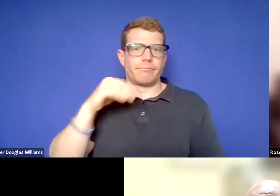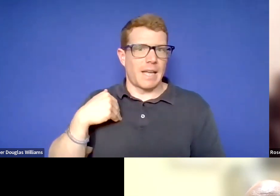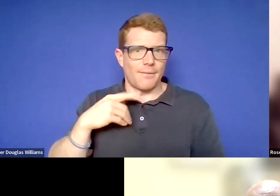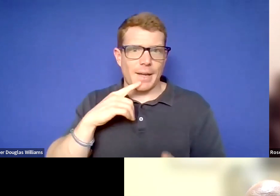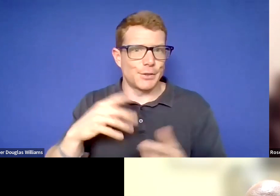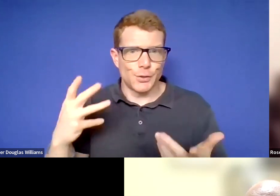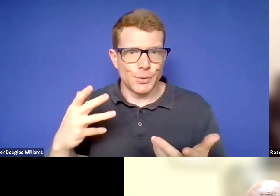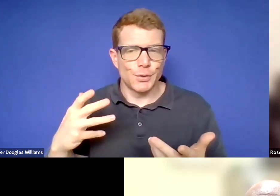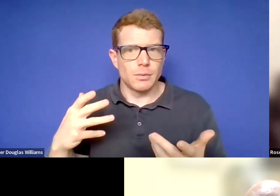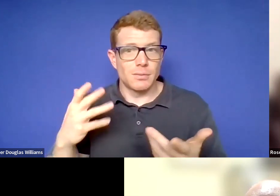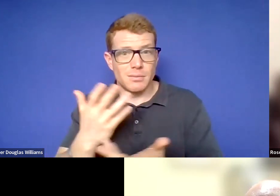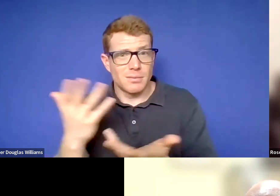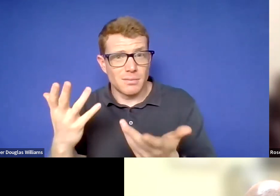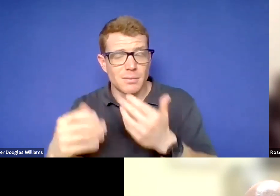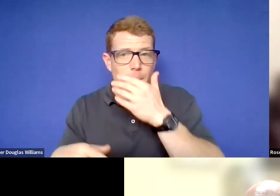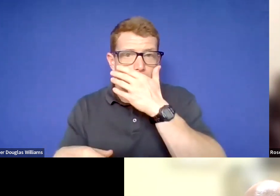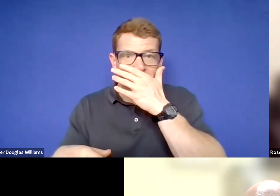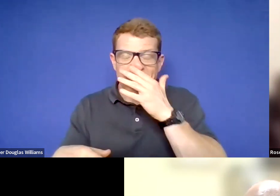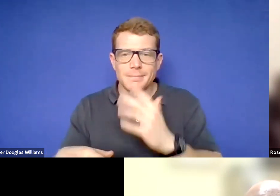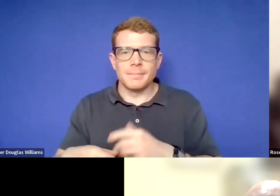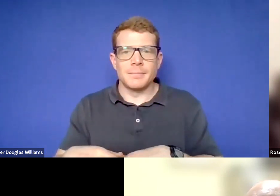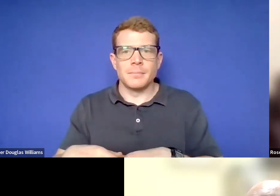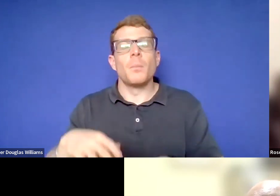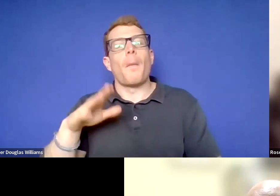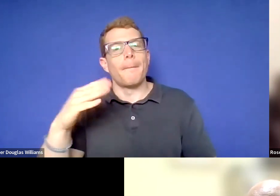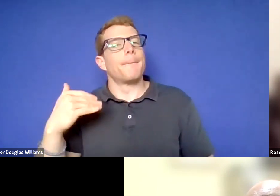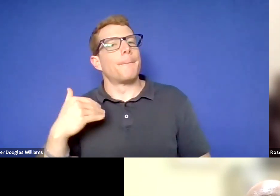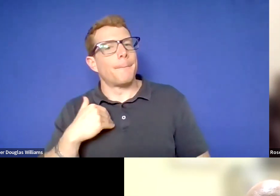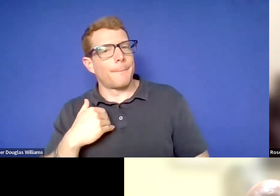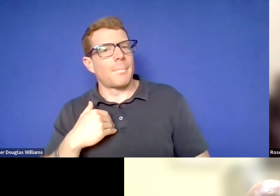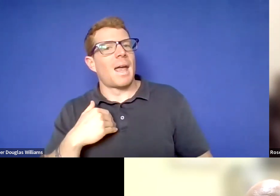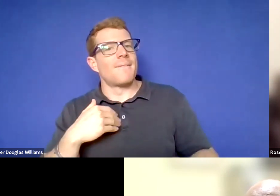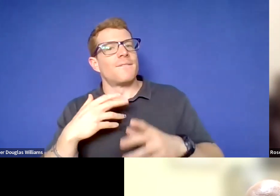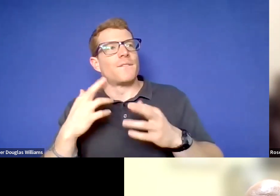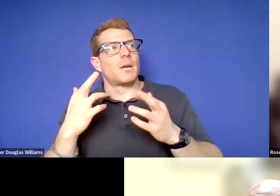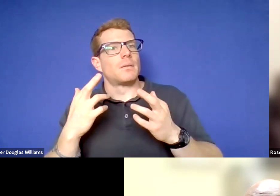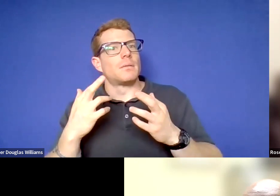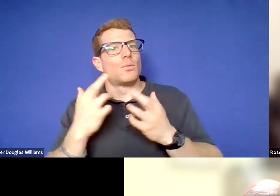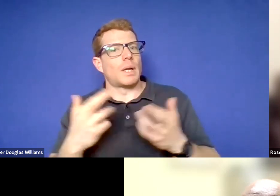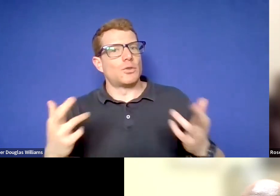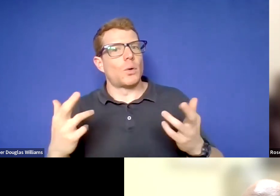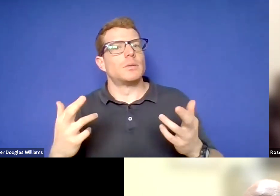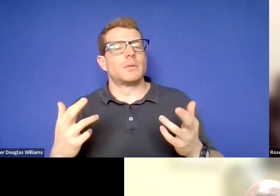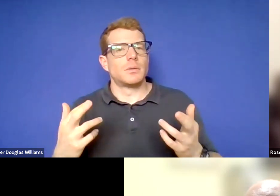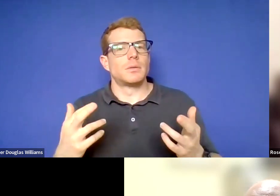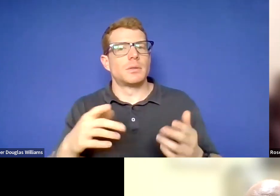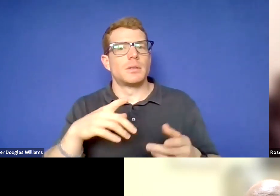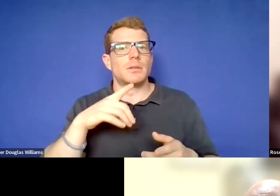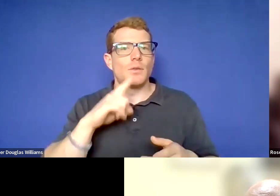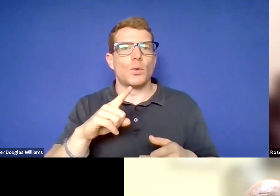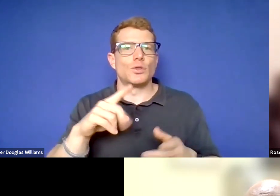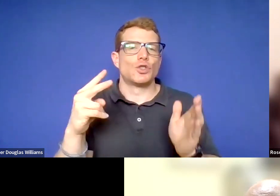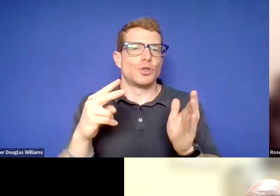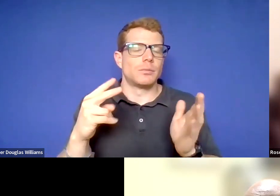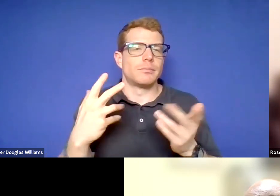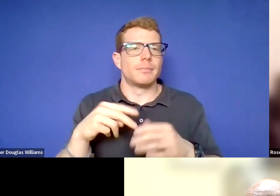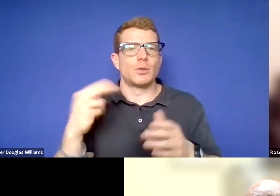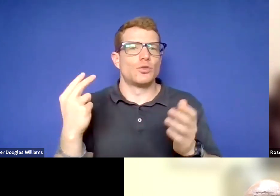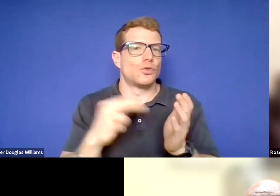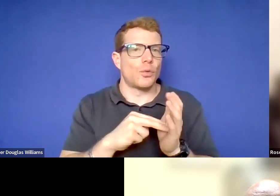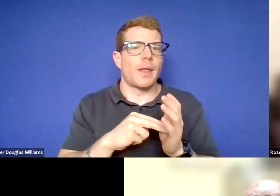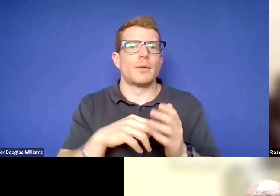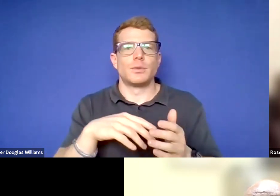There is a resource member for Ssi of $2,000 for an individual to $3,000 for a couple.